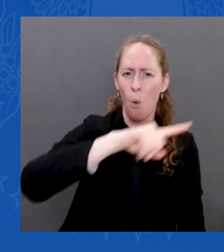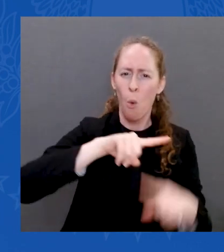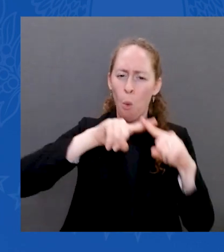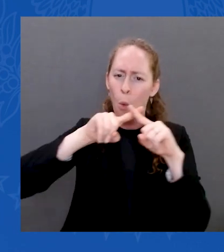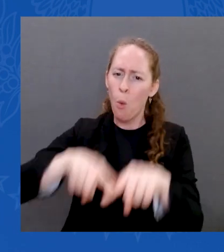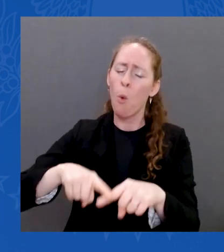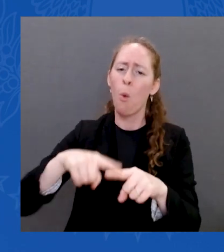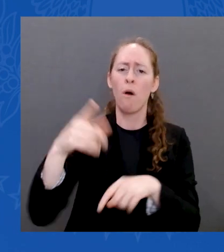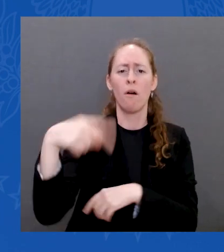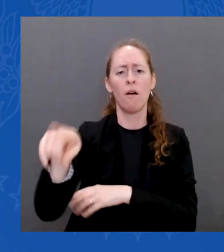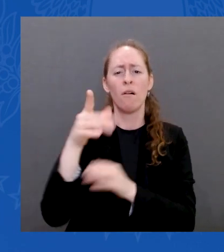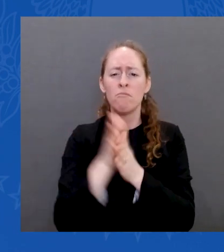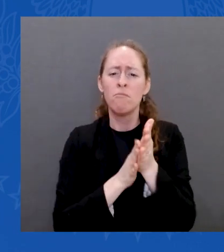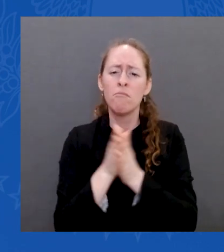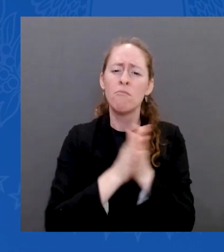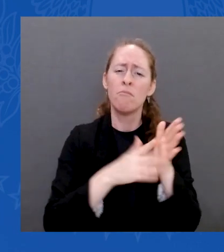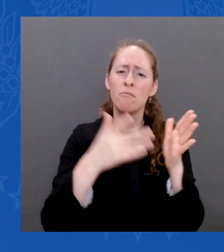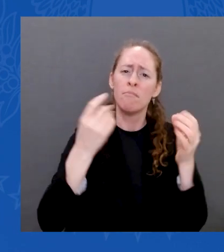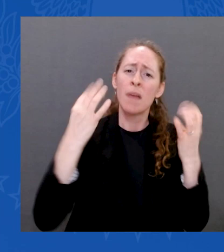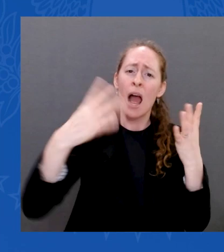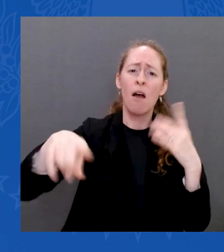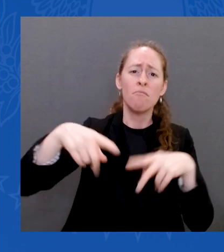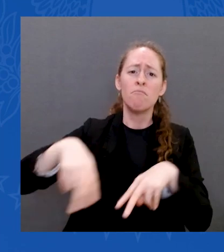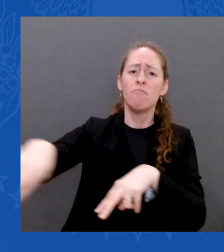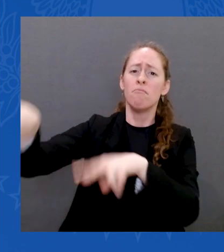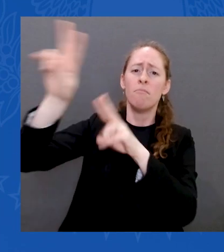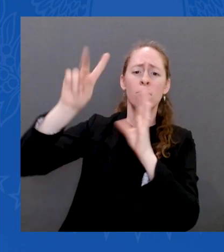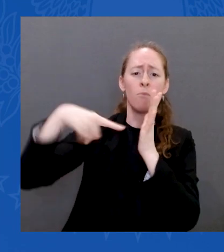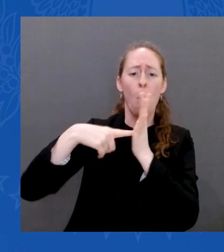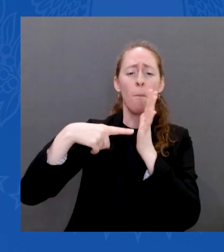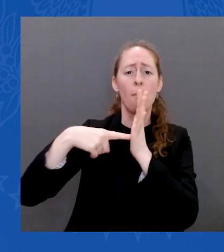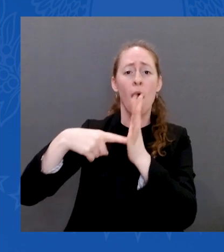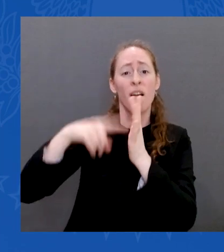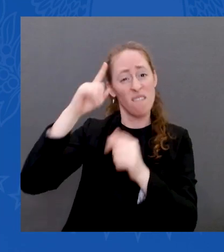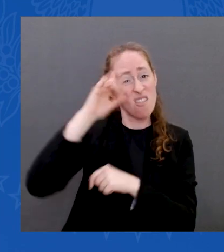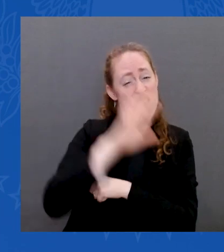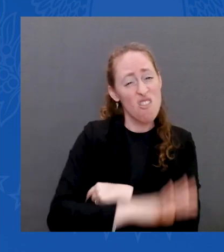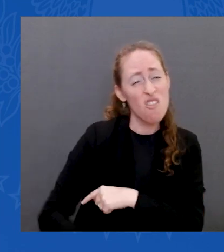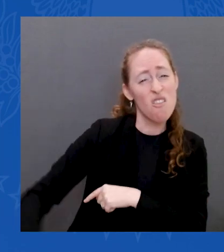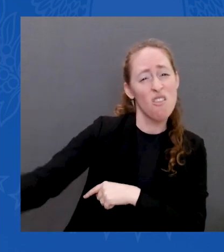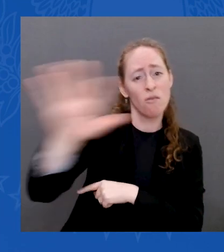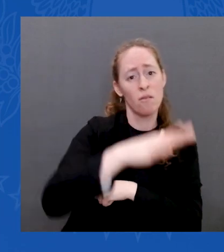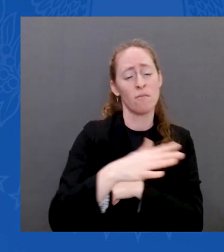but to educators across America. This is going to be a great year. Congratulations to you.